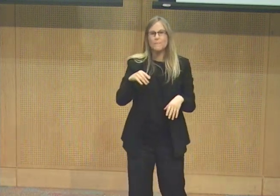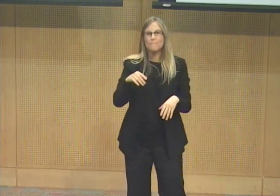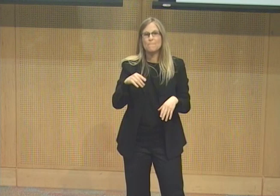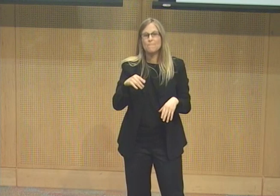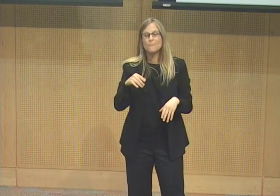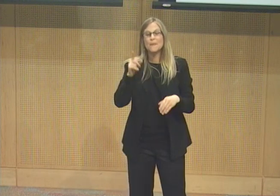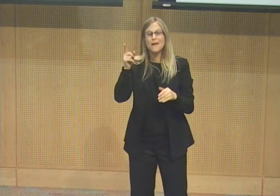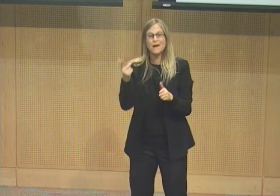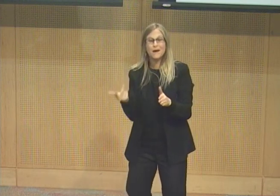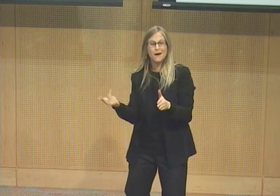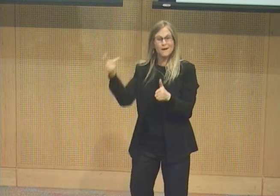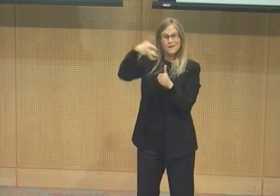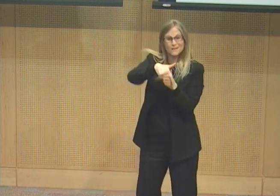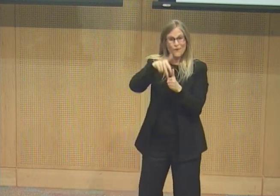So in the English sentence...